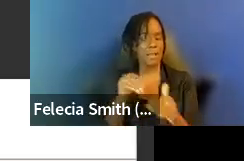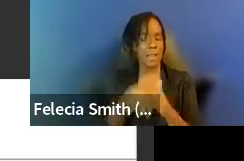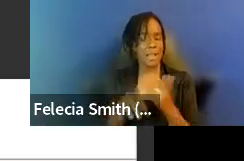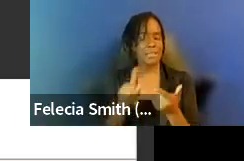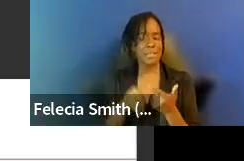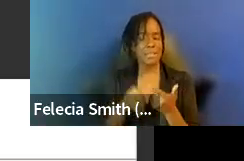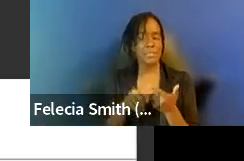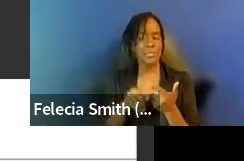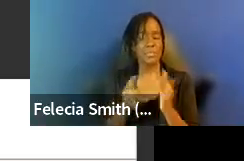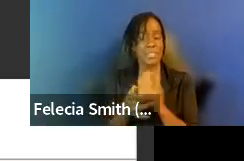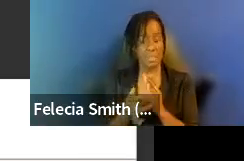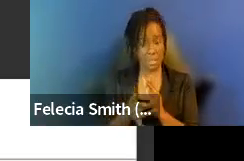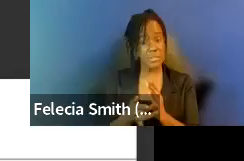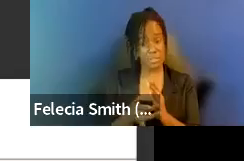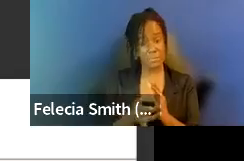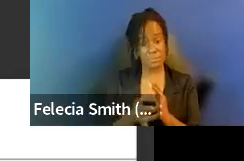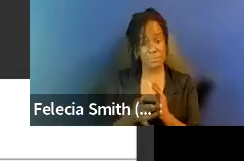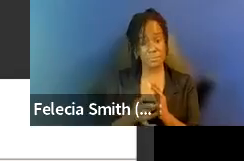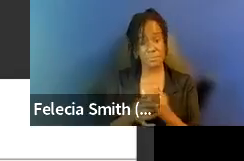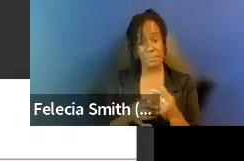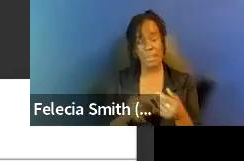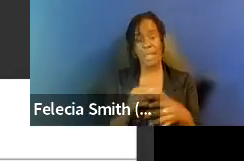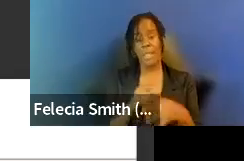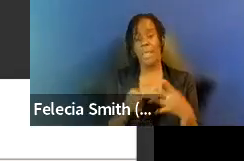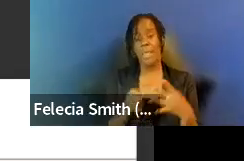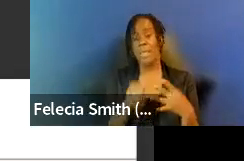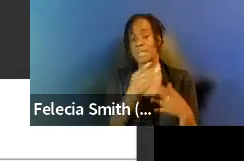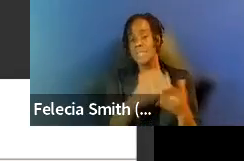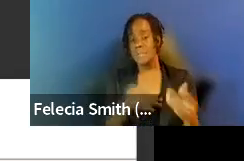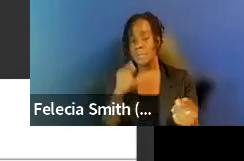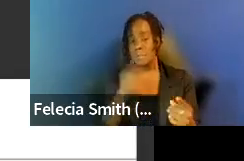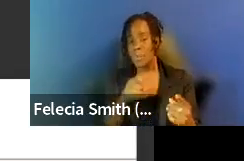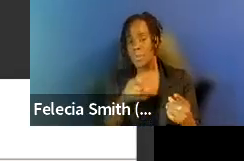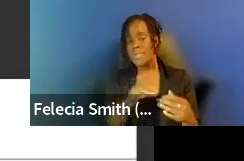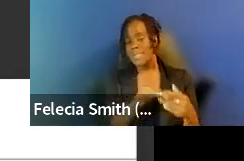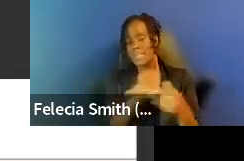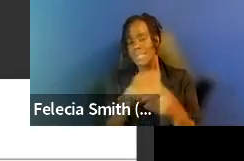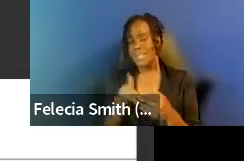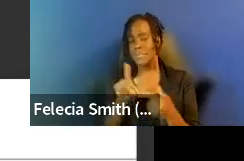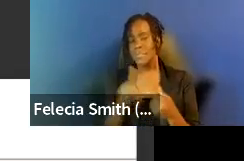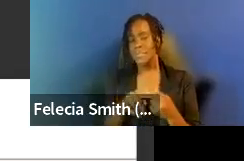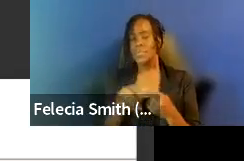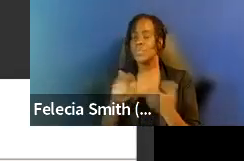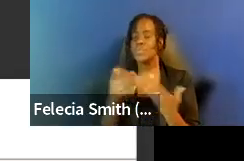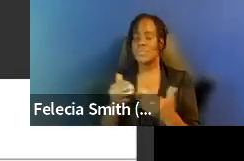implementation. We have talked about expanding broadband access. I will not dig into